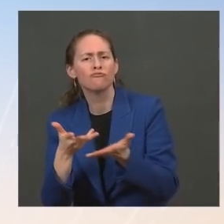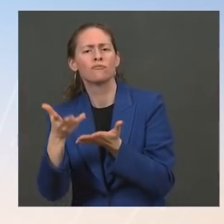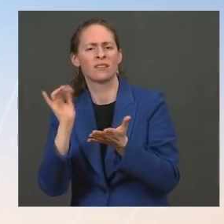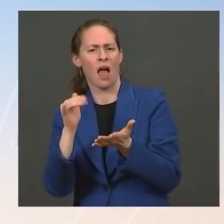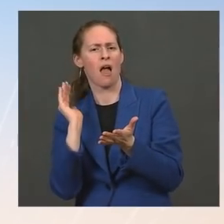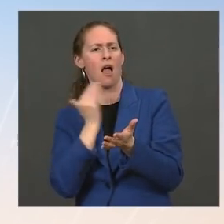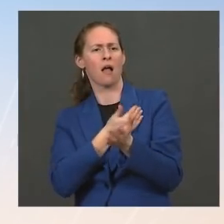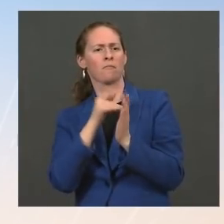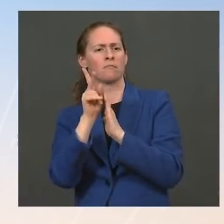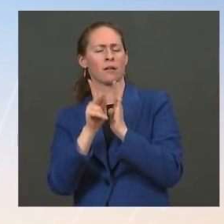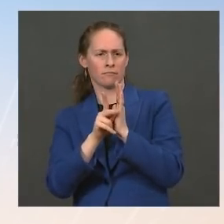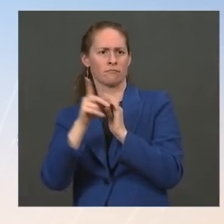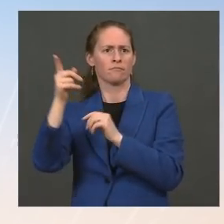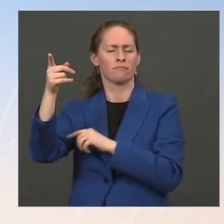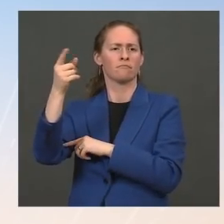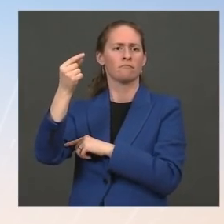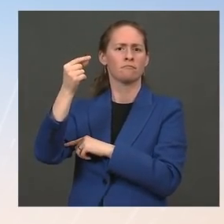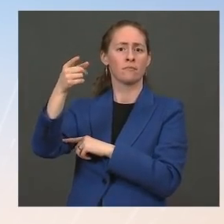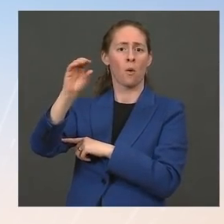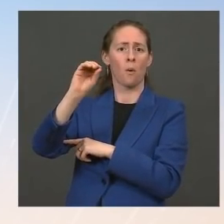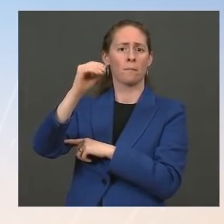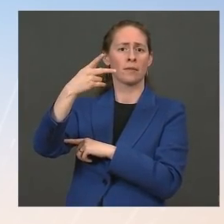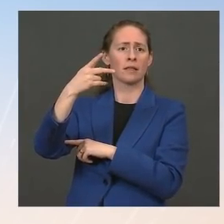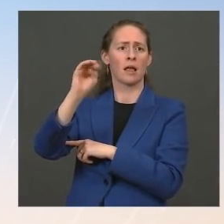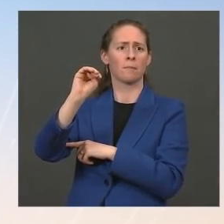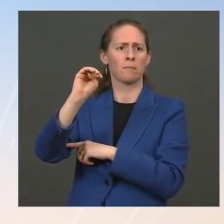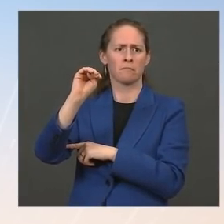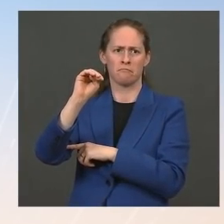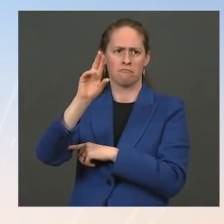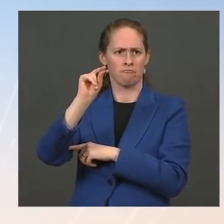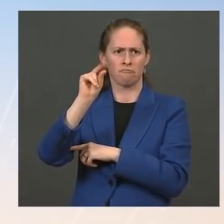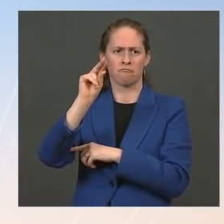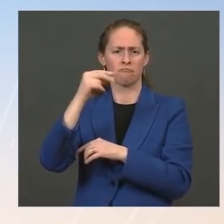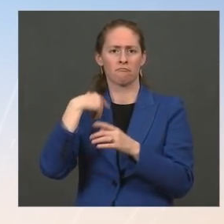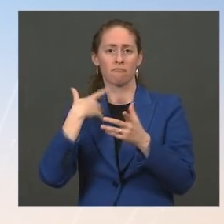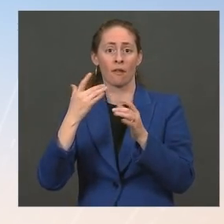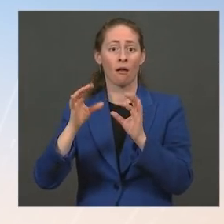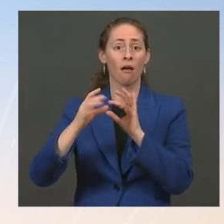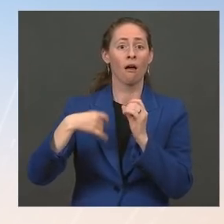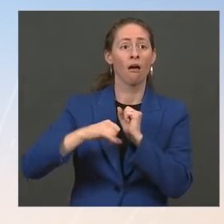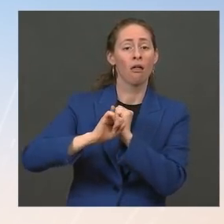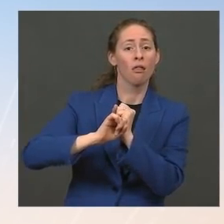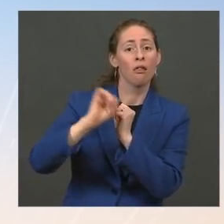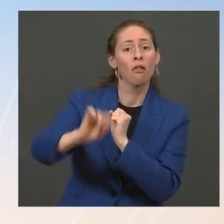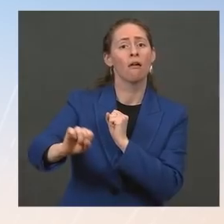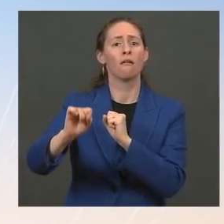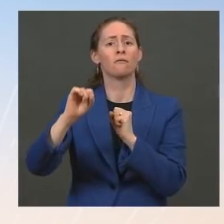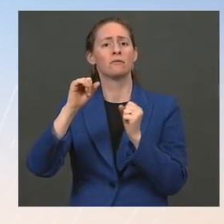that we have delayed anything or changed that; the deadline has already passed. We're working to implement. The Press: But when you released the vaccination